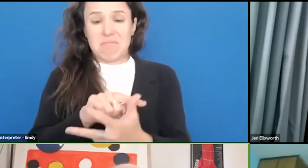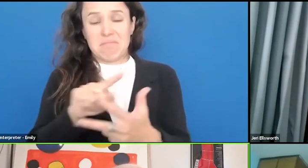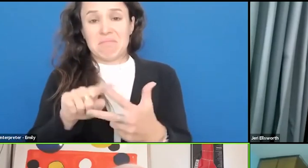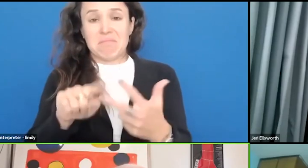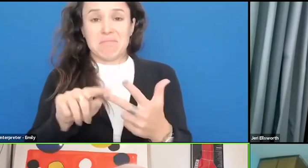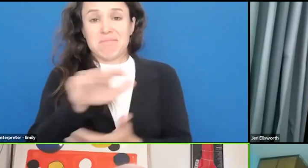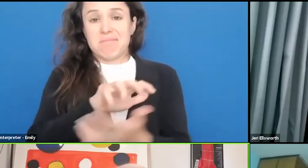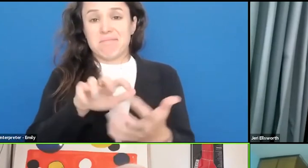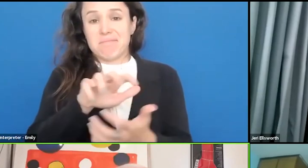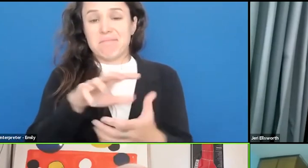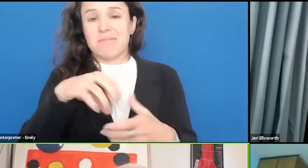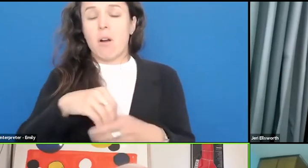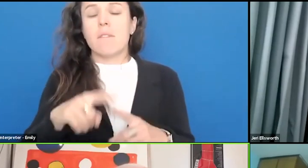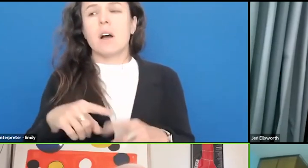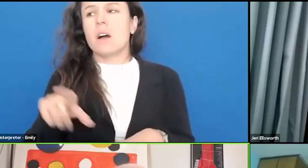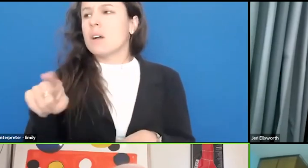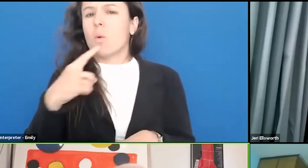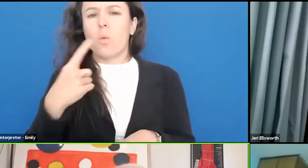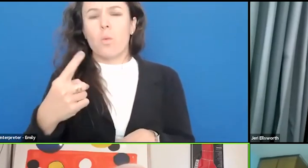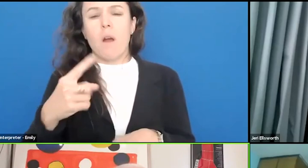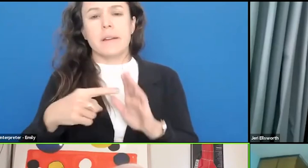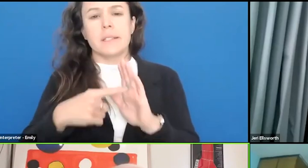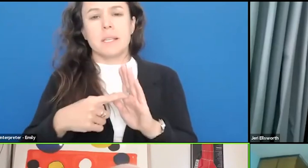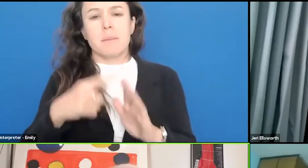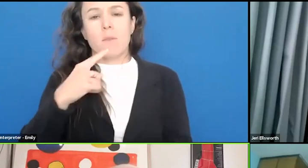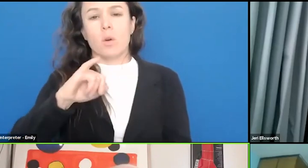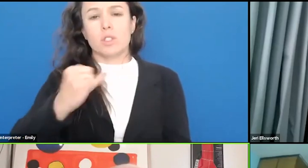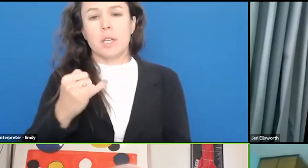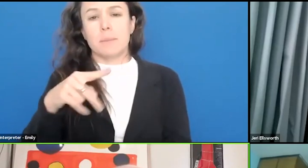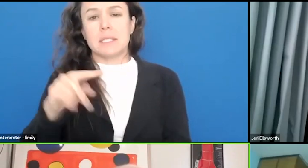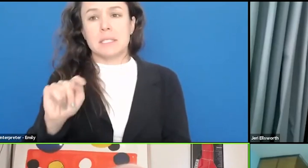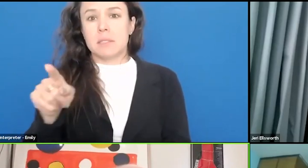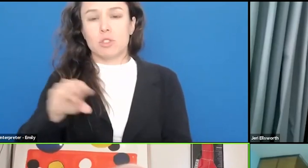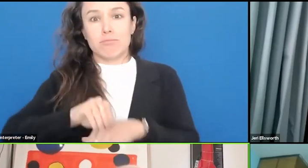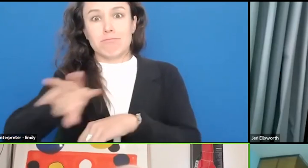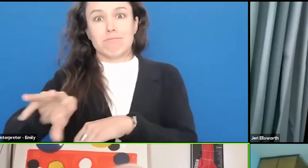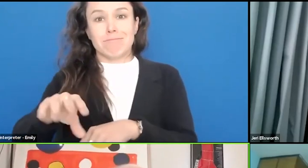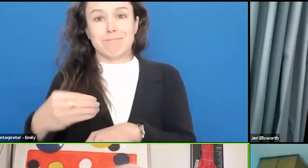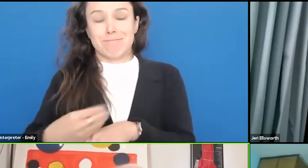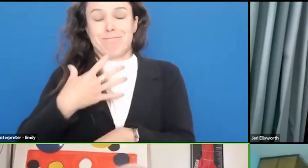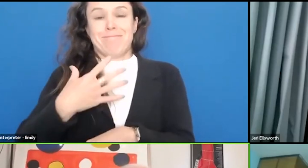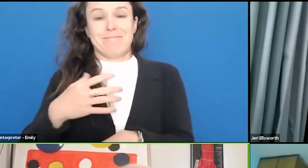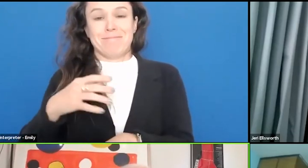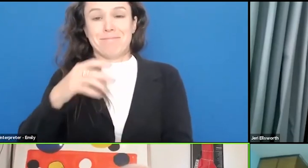example you used about chat GPT inspiring an 80-year-old, and I don't mean this to demean it